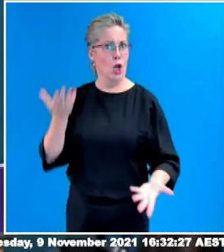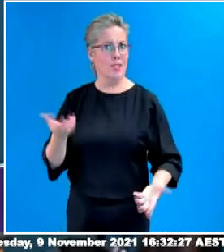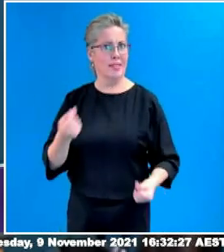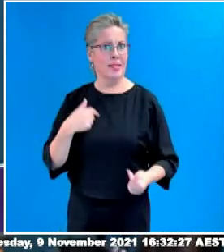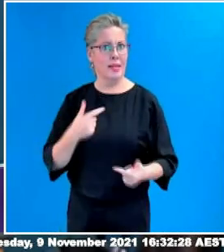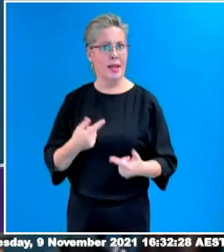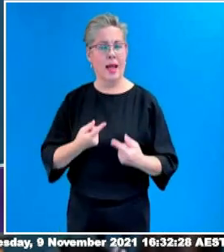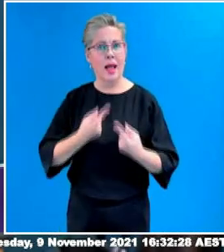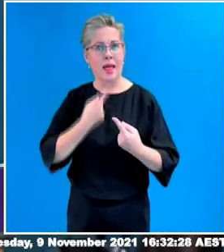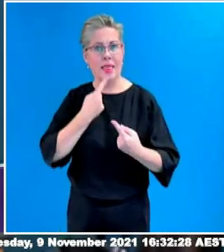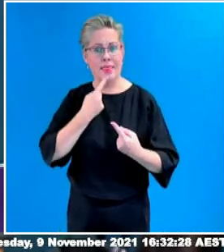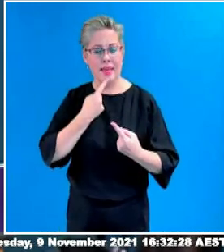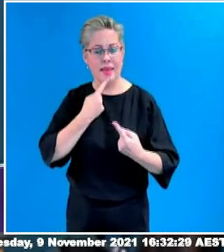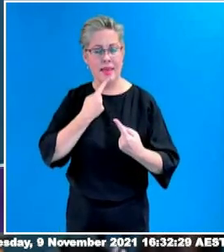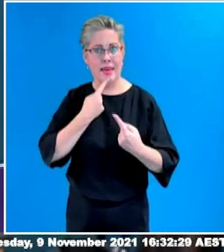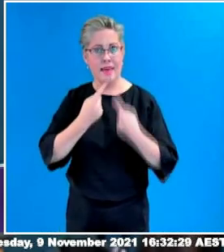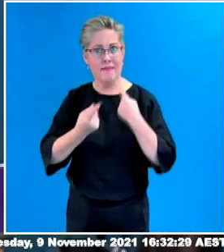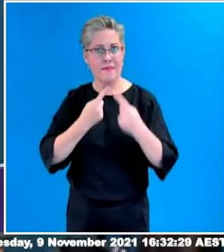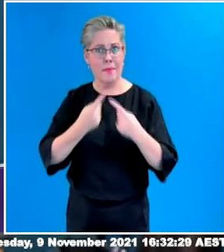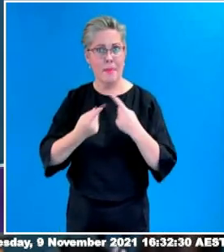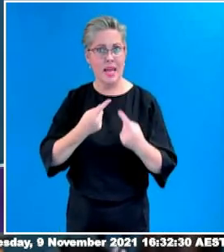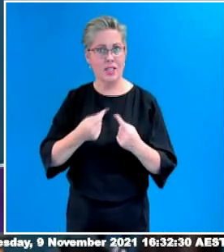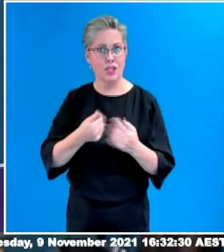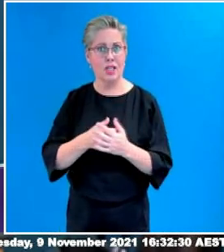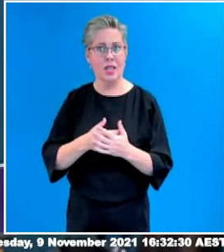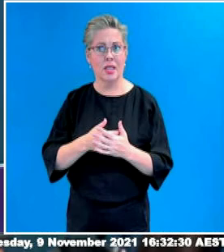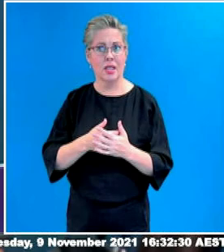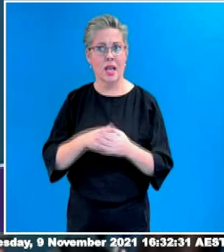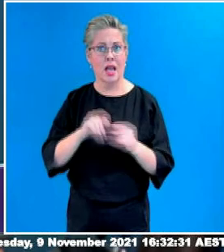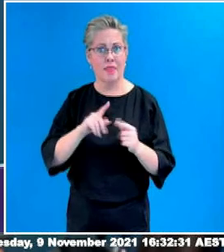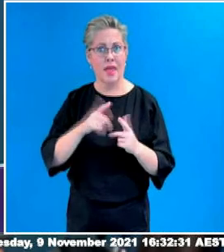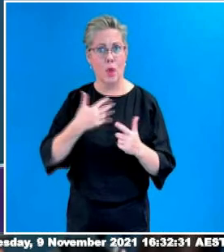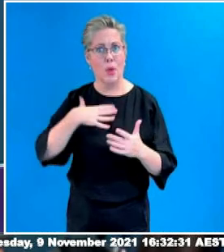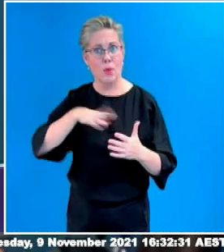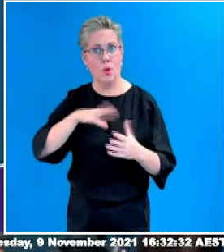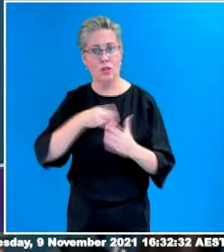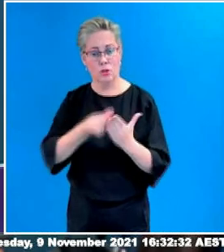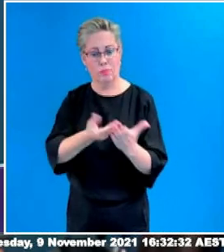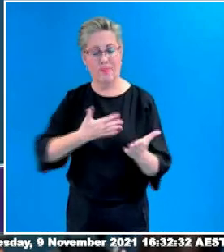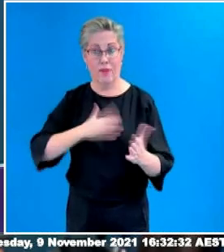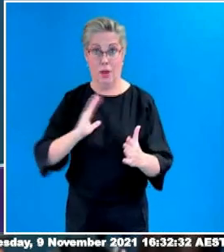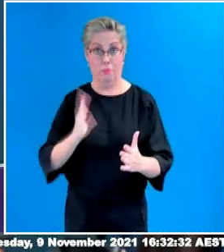That material she says was provided to the parties was provided Friday, so I